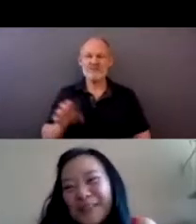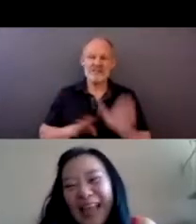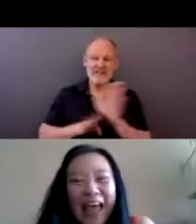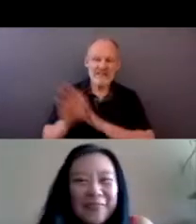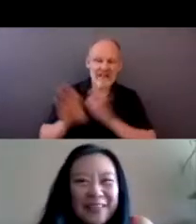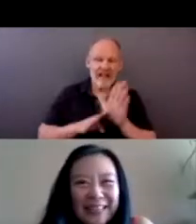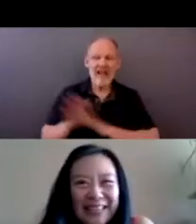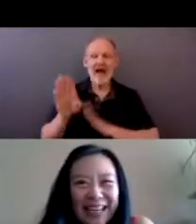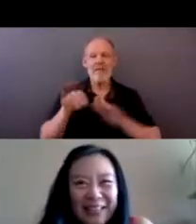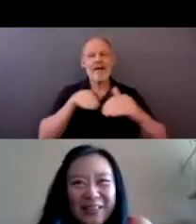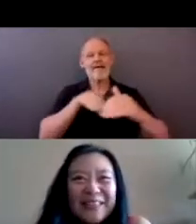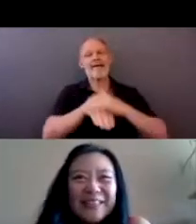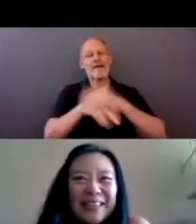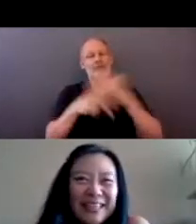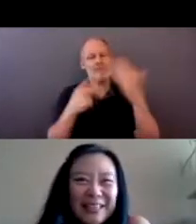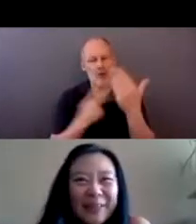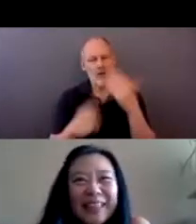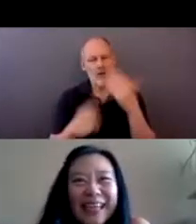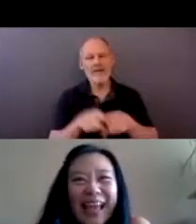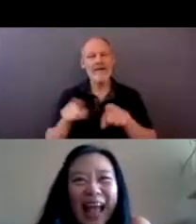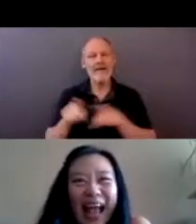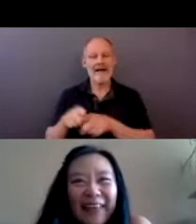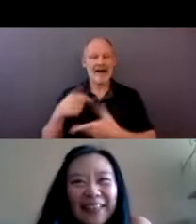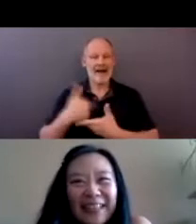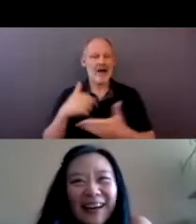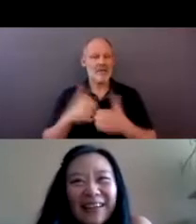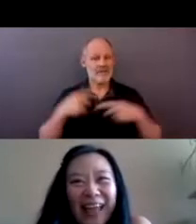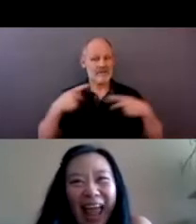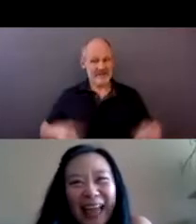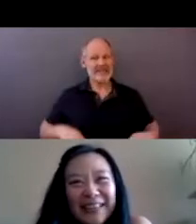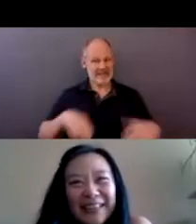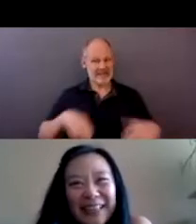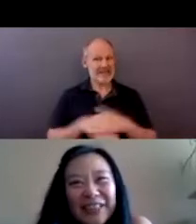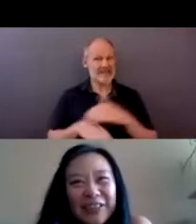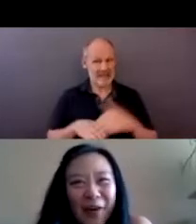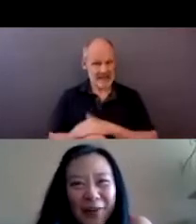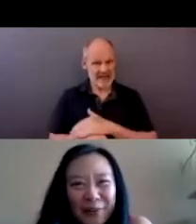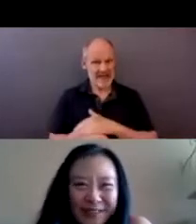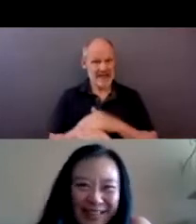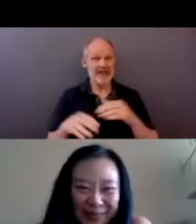and facilitates physical accessibility at the de Young and Legion of Honor Museums.